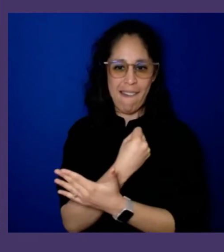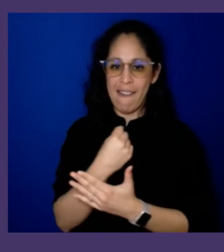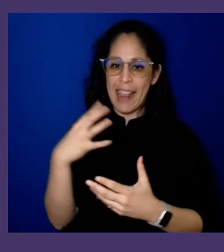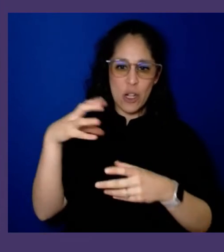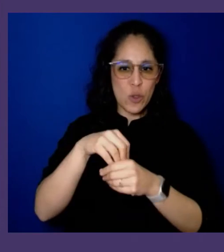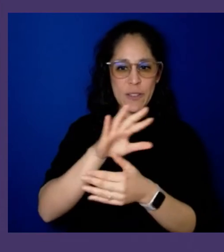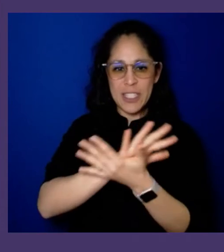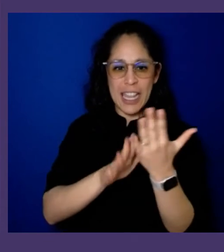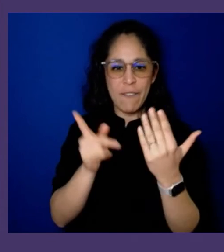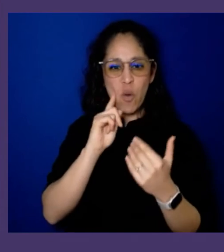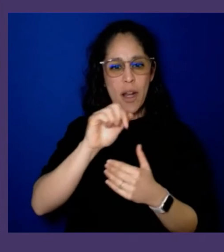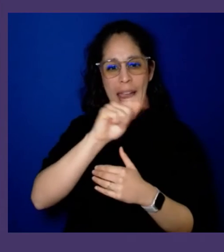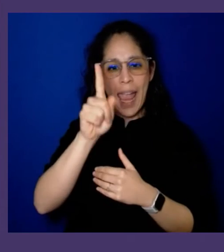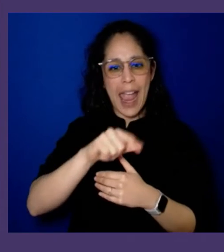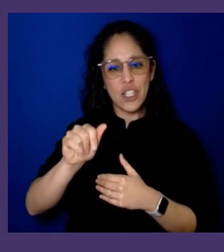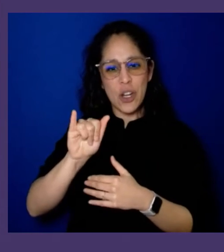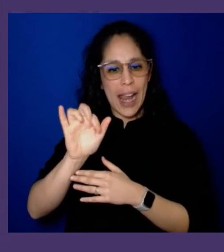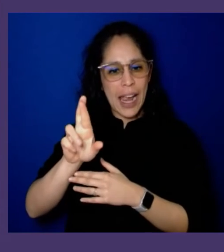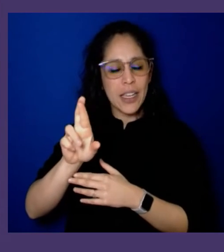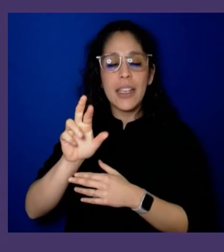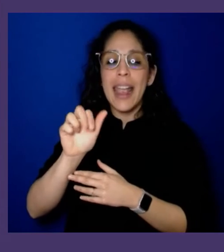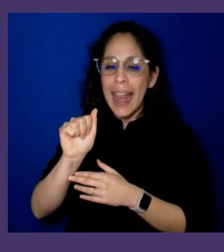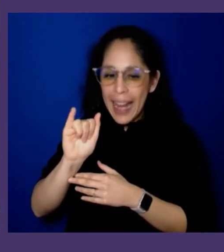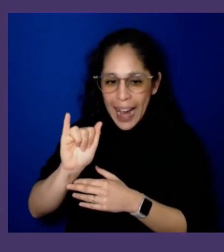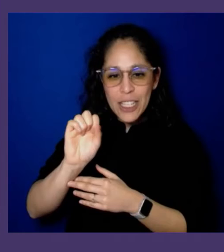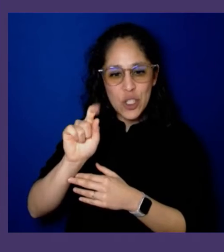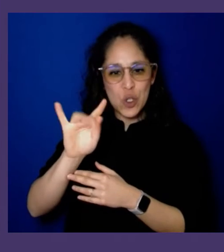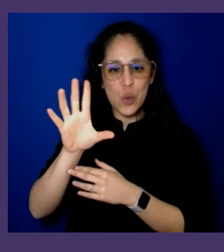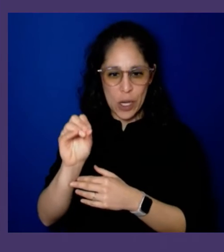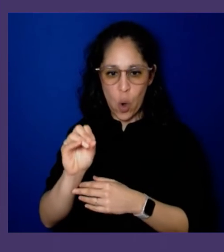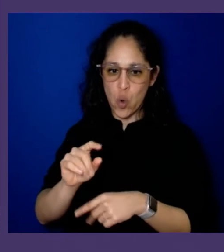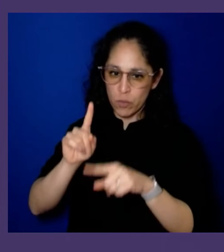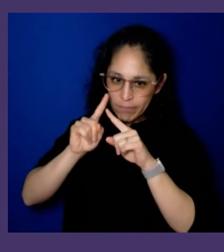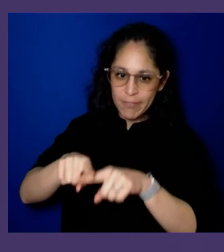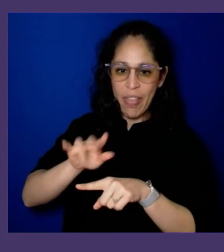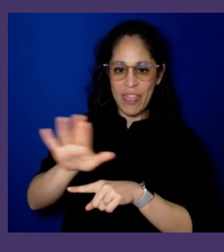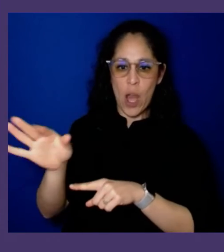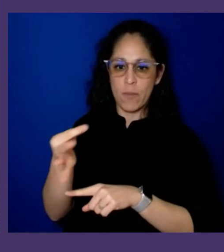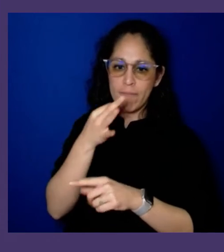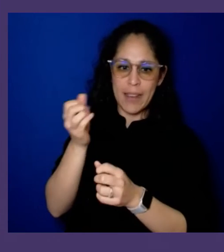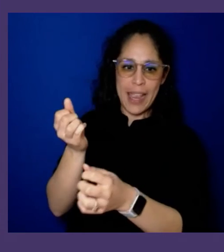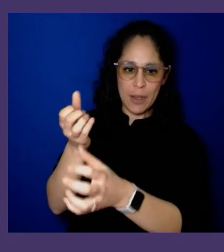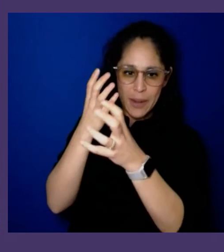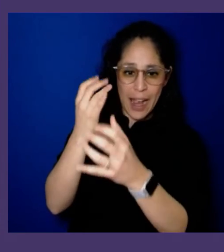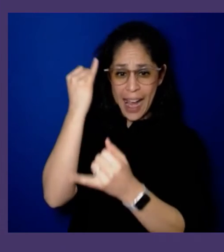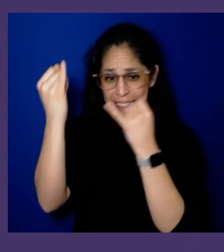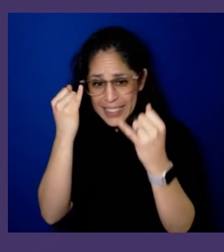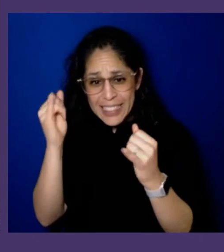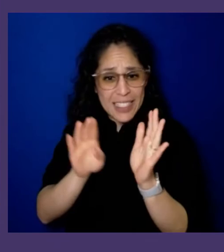from EY to help us plot a way forward so that the Studio works well for a broad range of developers that come to use the service.